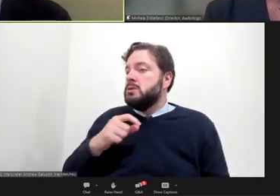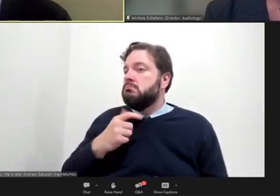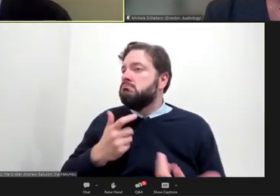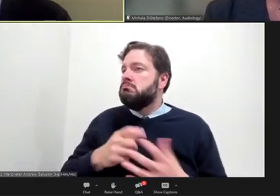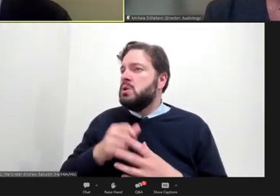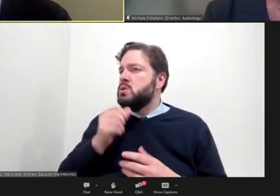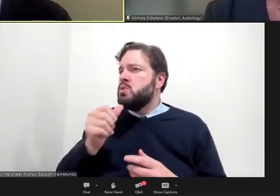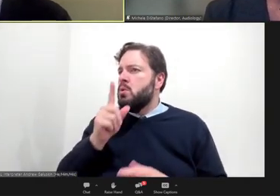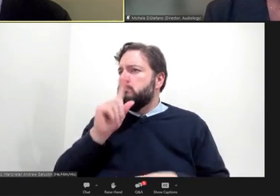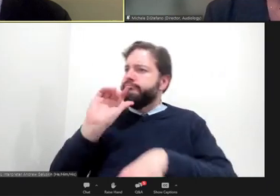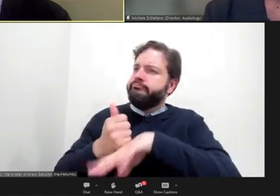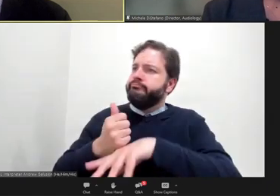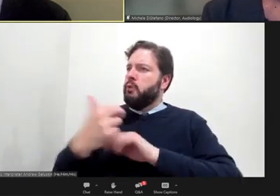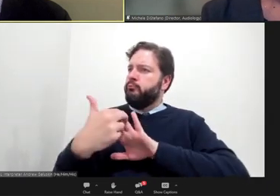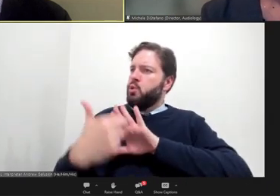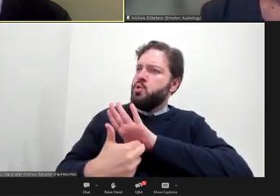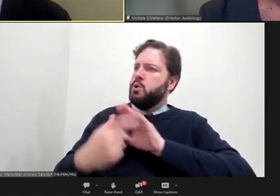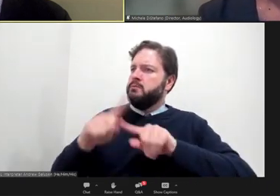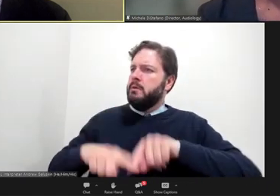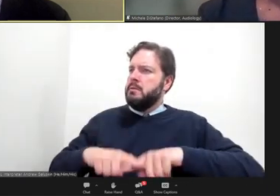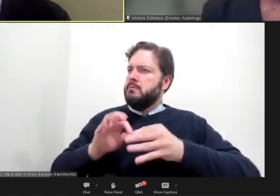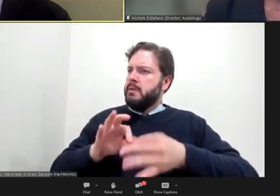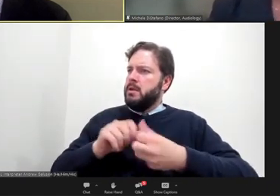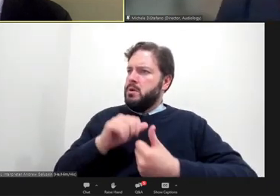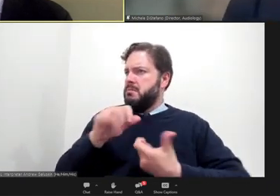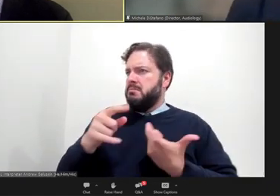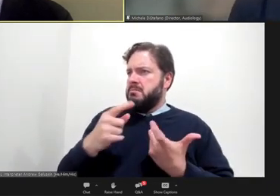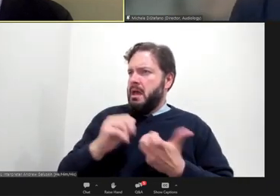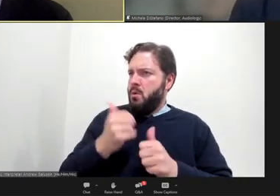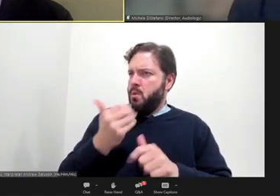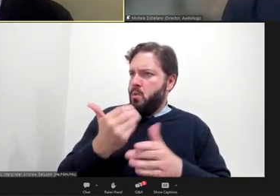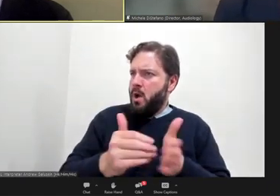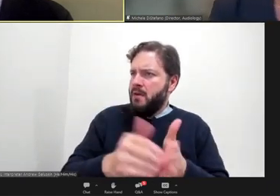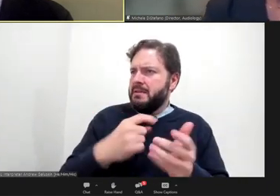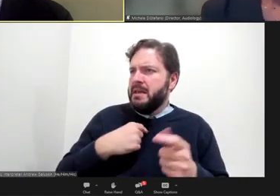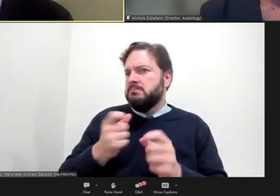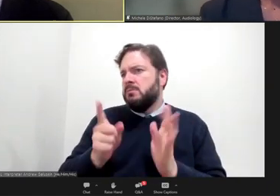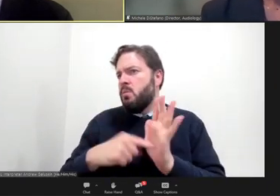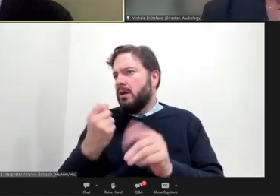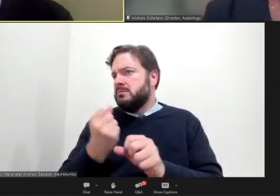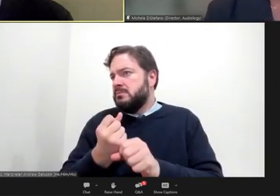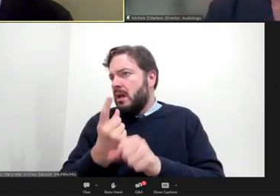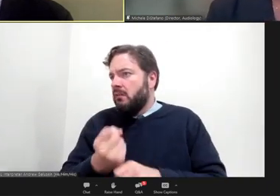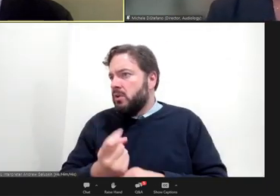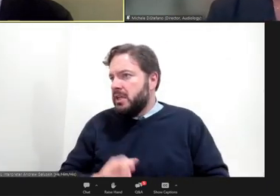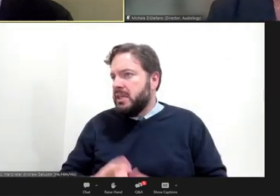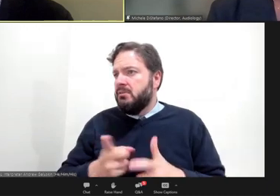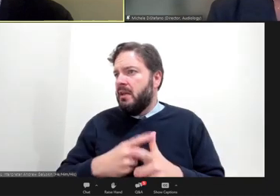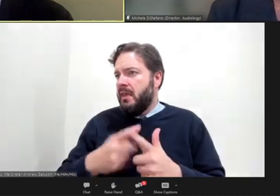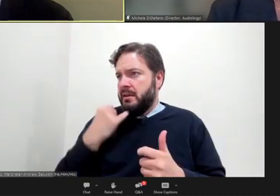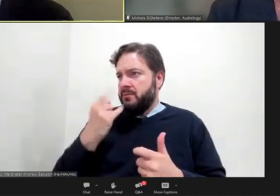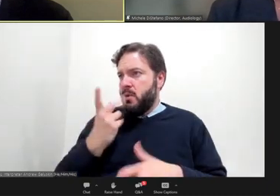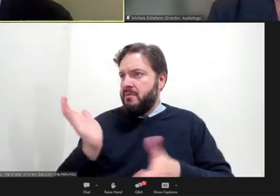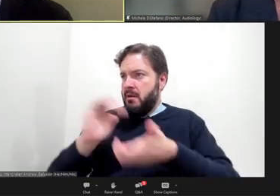And again, it sort of depends on the context. I would say probably once a year would be sufficient. And then if you have that collaboration with an audiologist,